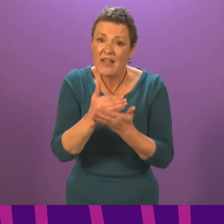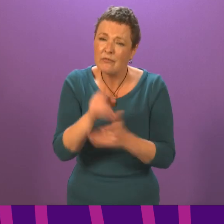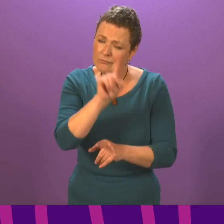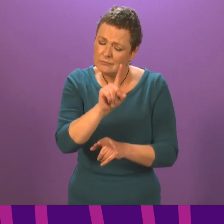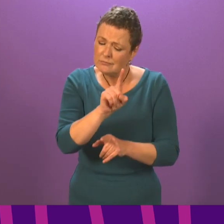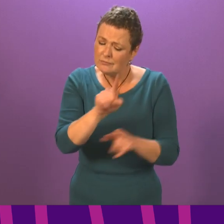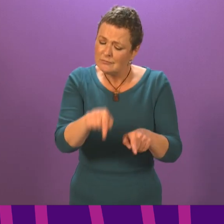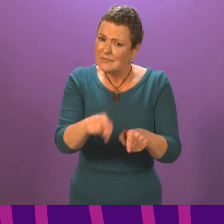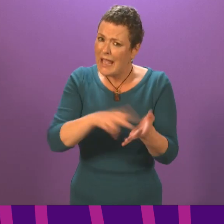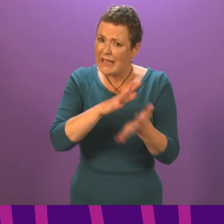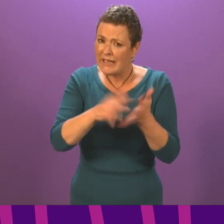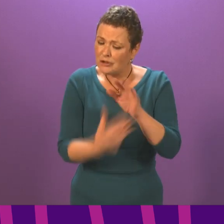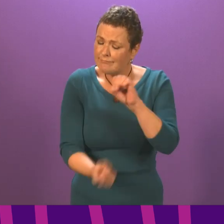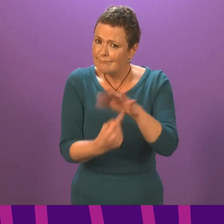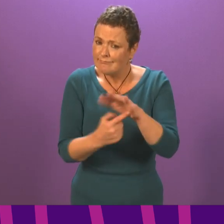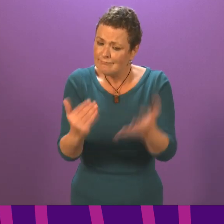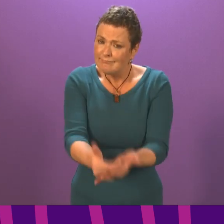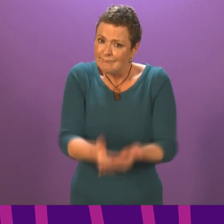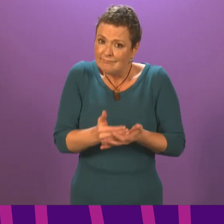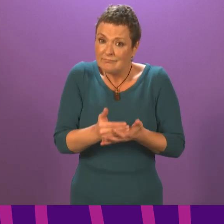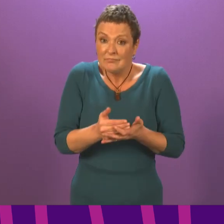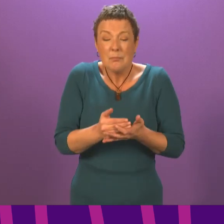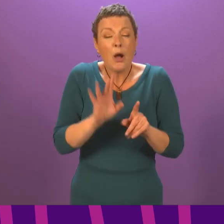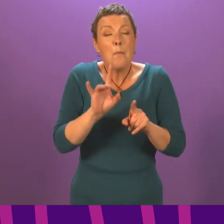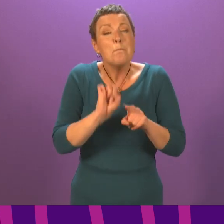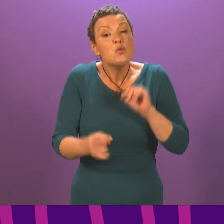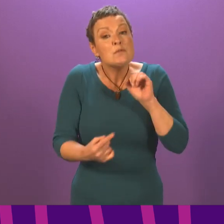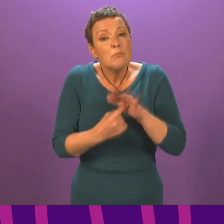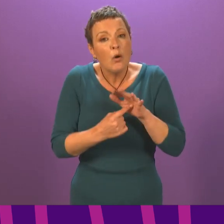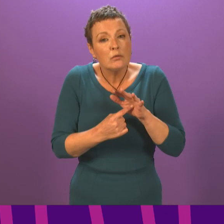national health service; and, most of all, we will help to save lives.